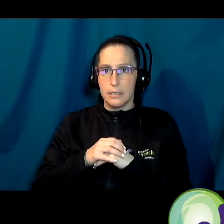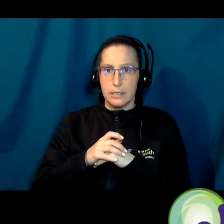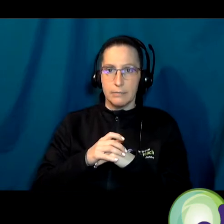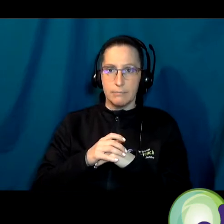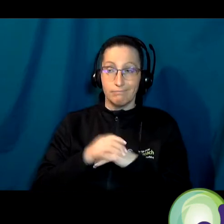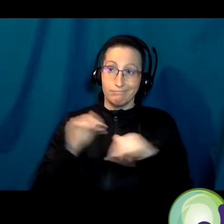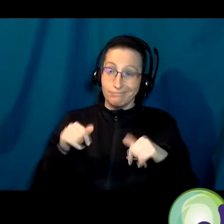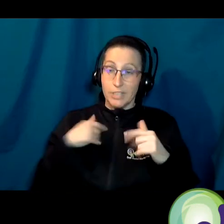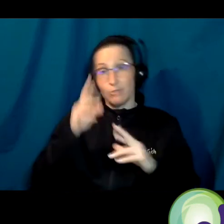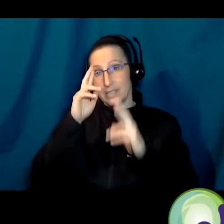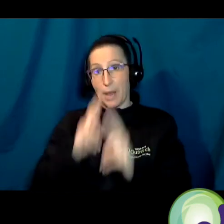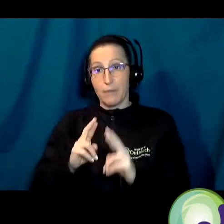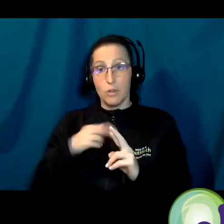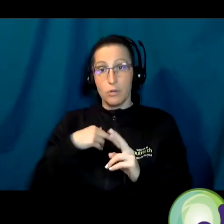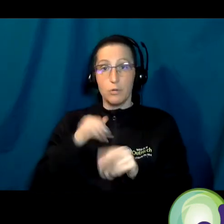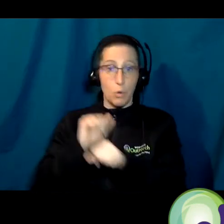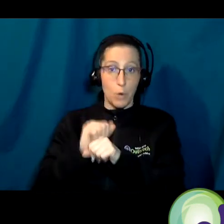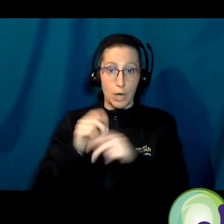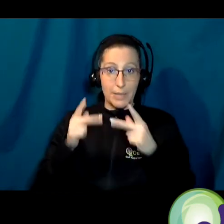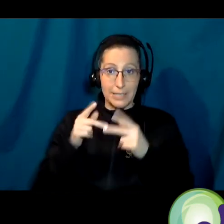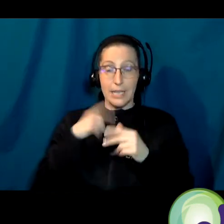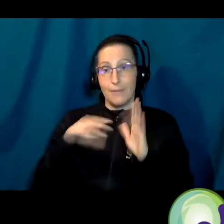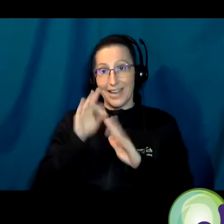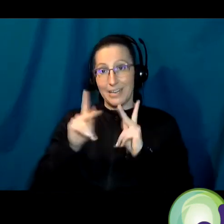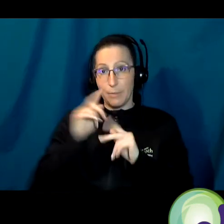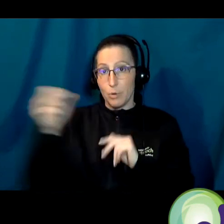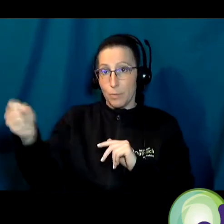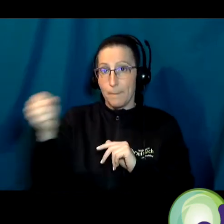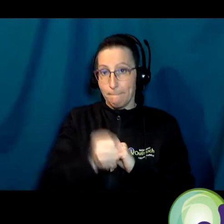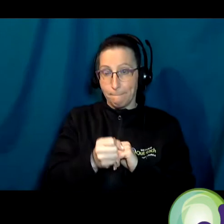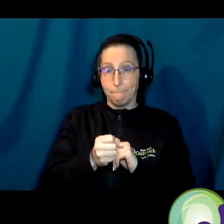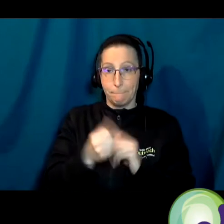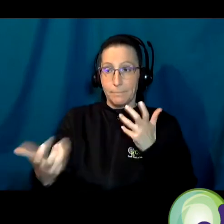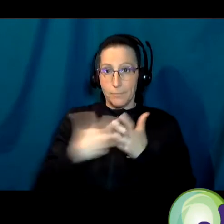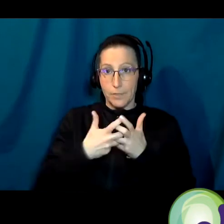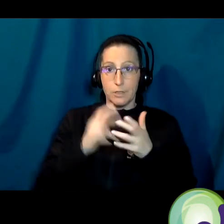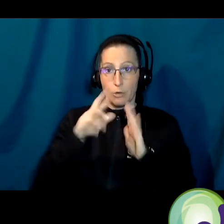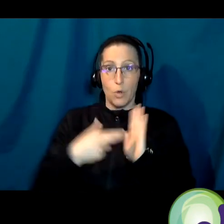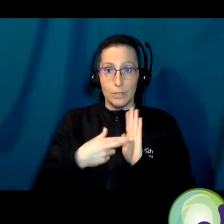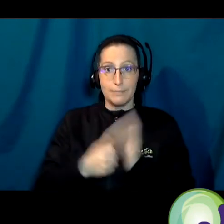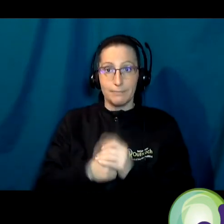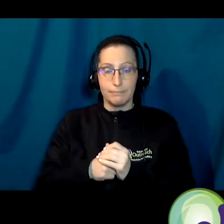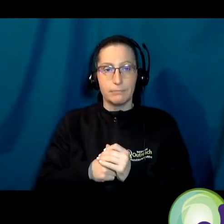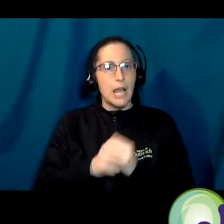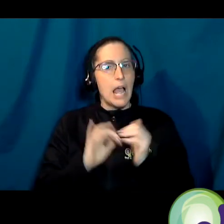and in finding team members who fit well into their roles here. Heidi: And so how does somebody go about